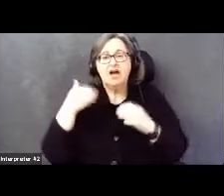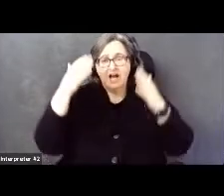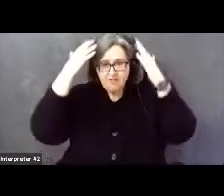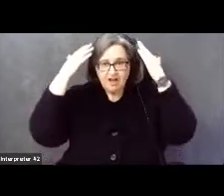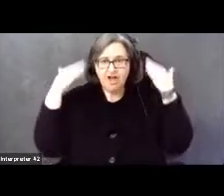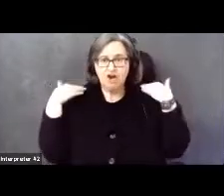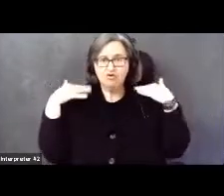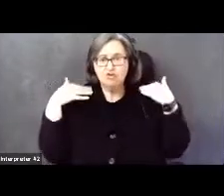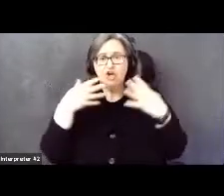background you'll see a small bookcase